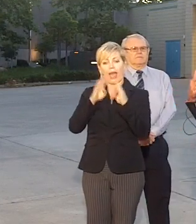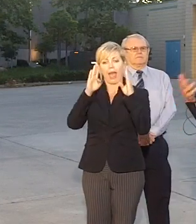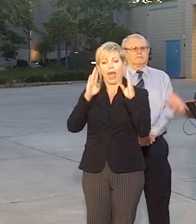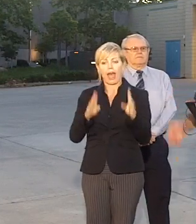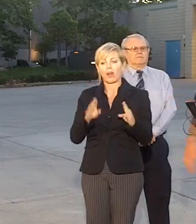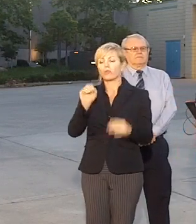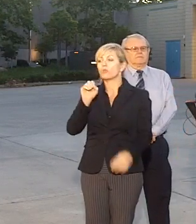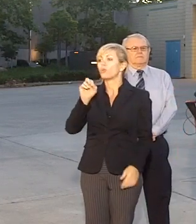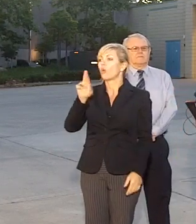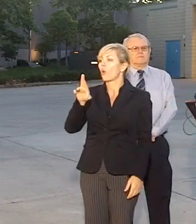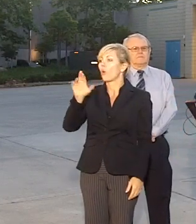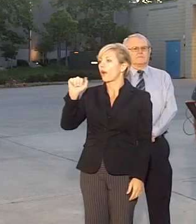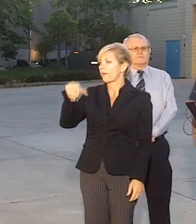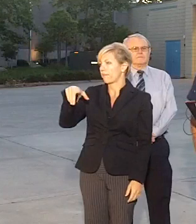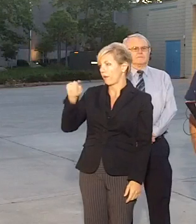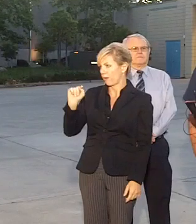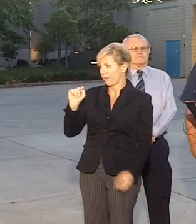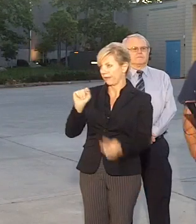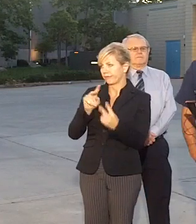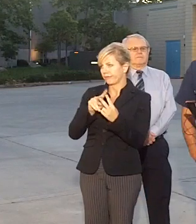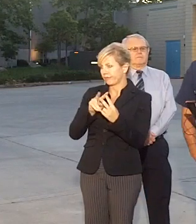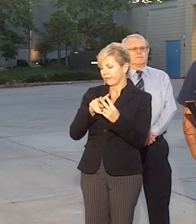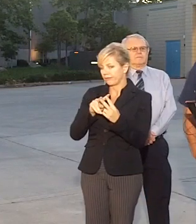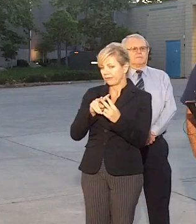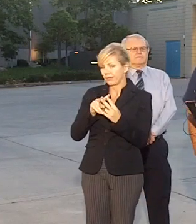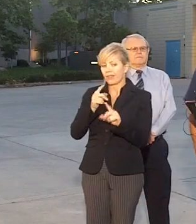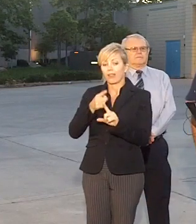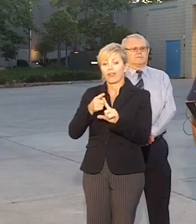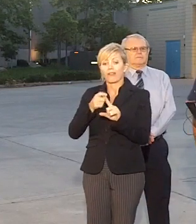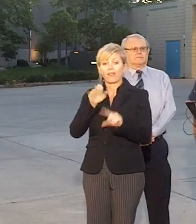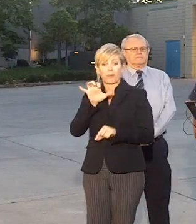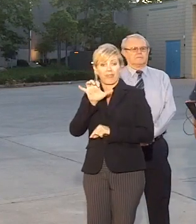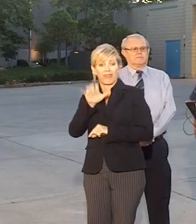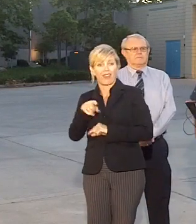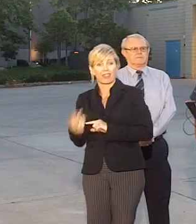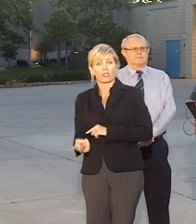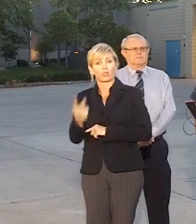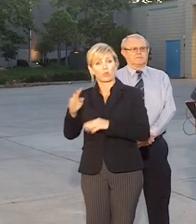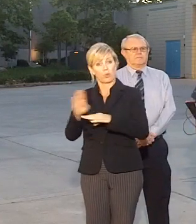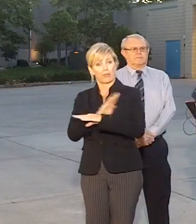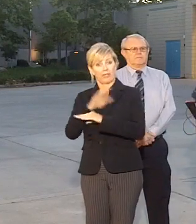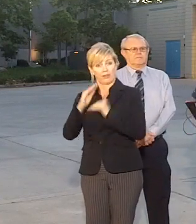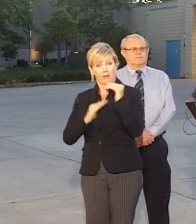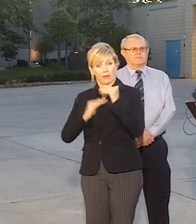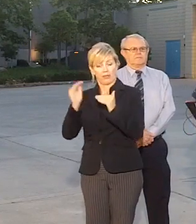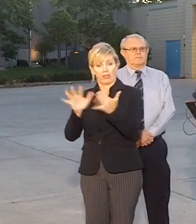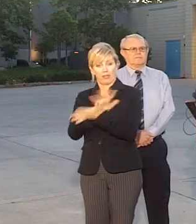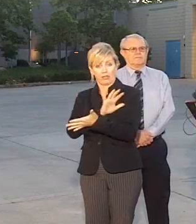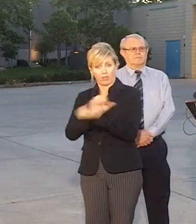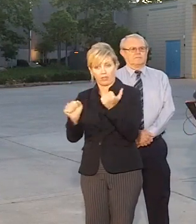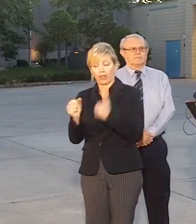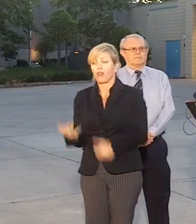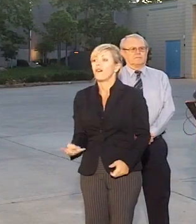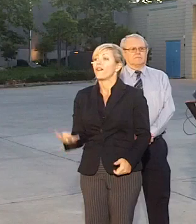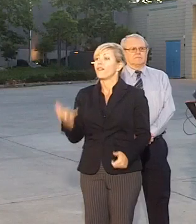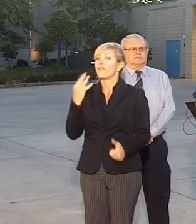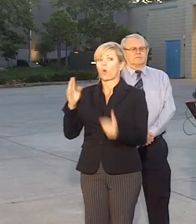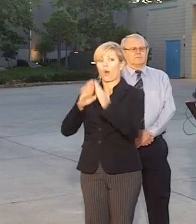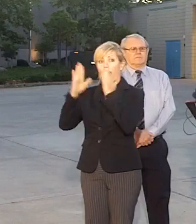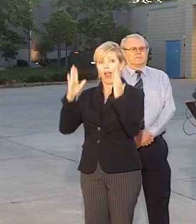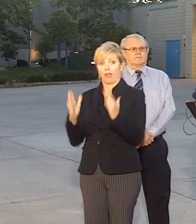or a condominium of those there's two commercial buildings for homes single-family residence six